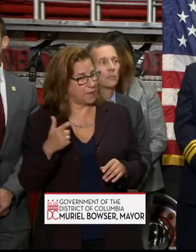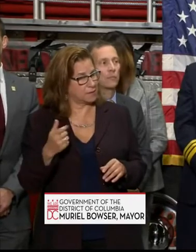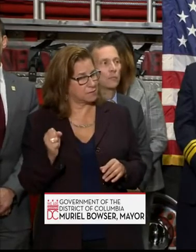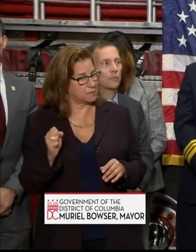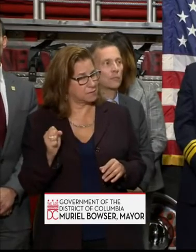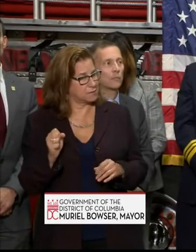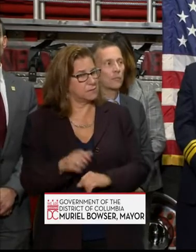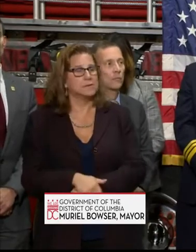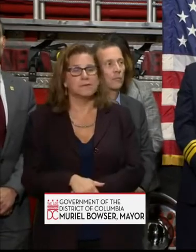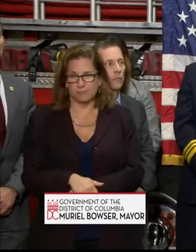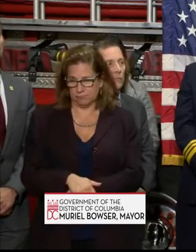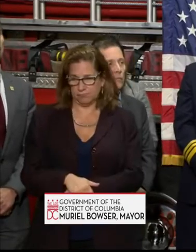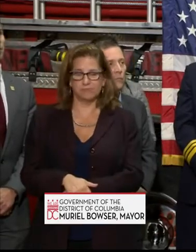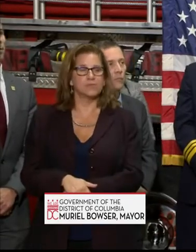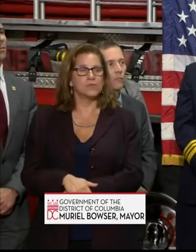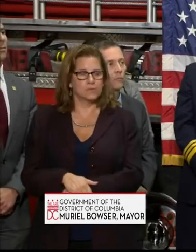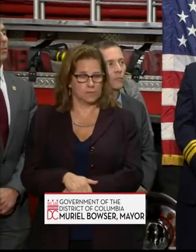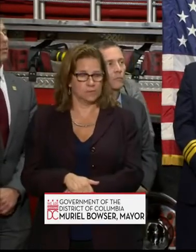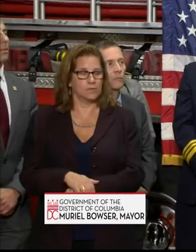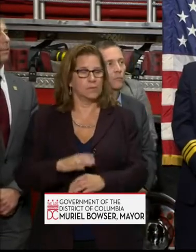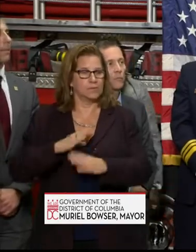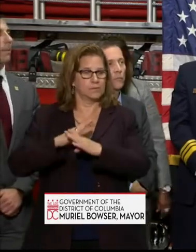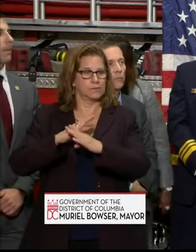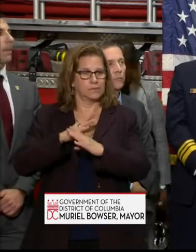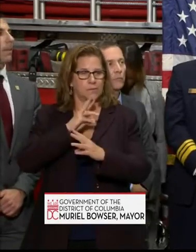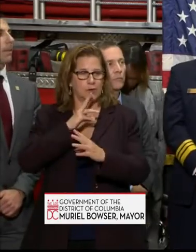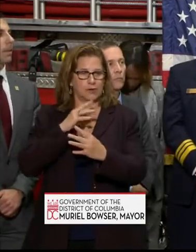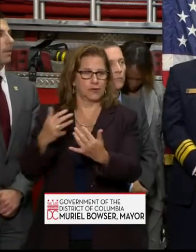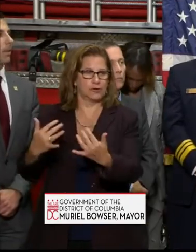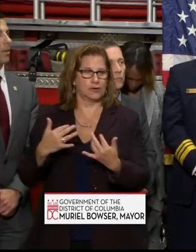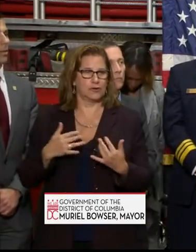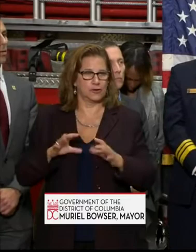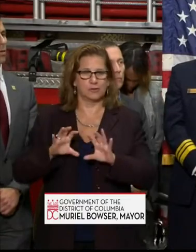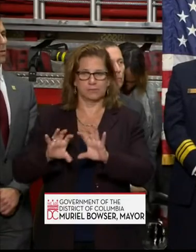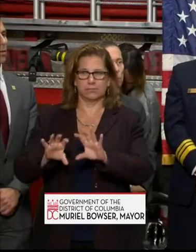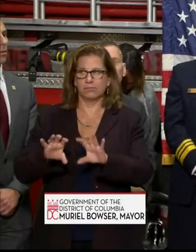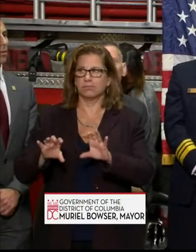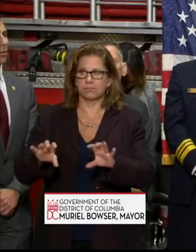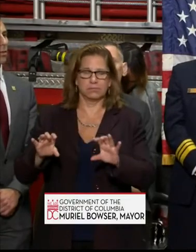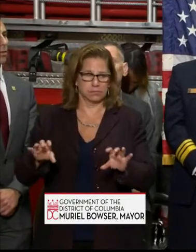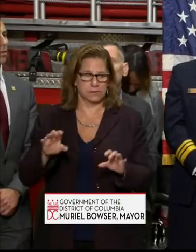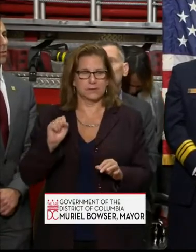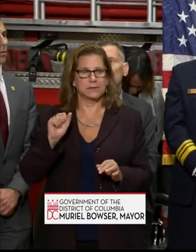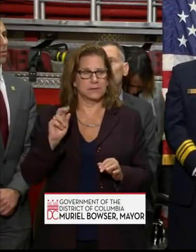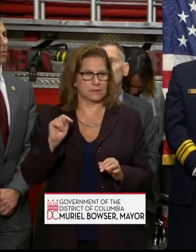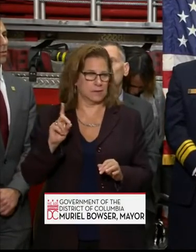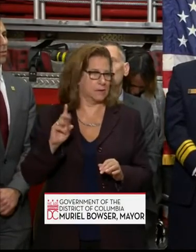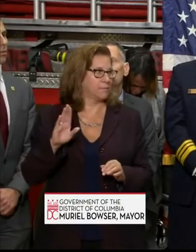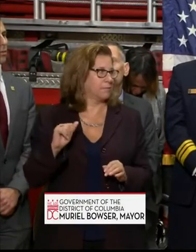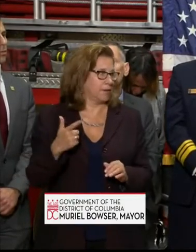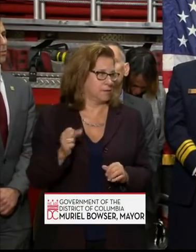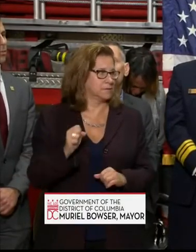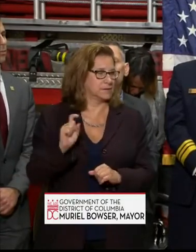YES, IF WE FIND THAT THAT IS NECESSARY WE WILL ADVICE ON THE LOCATIONS FOR THE DISTRIBUTION POINTS.